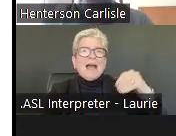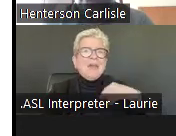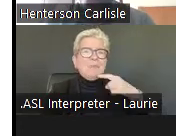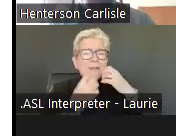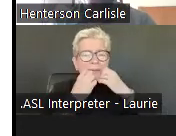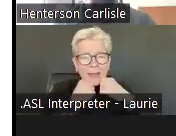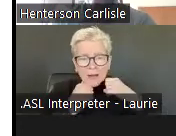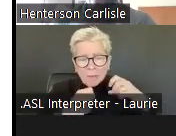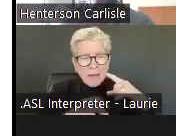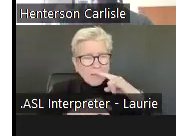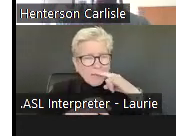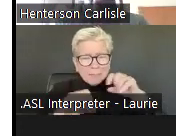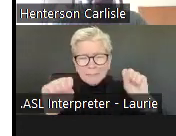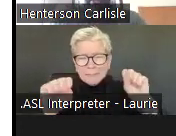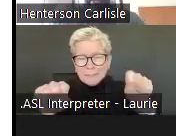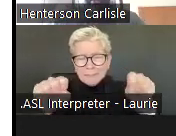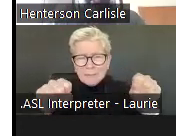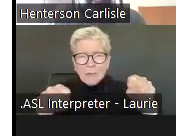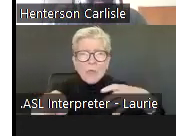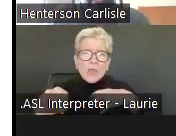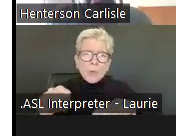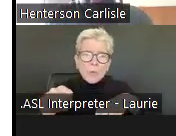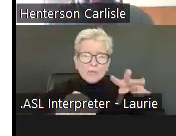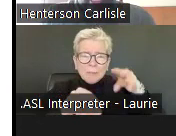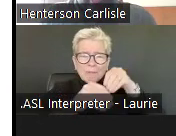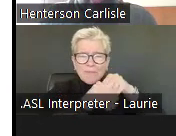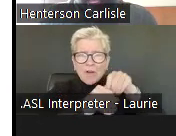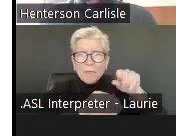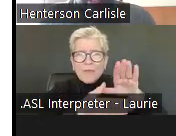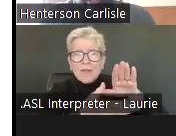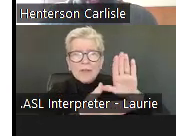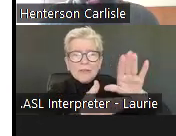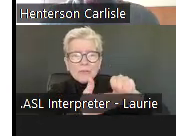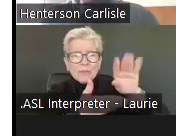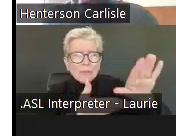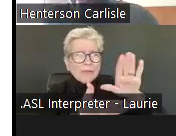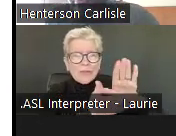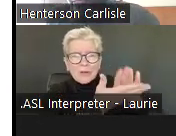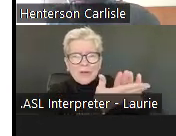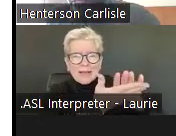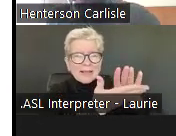want to be involved with their students academics lives and their social life,